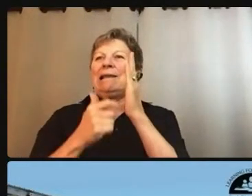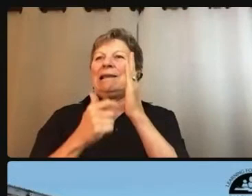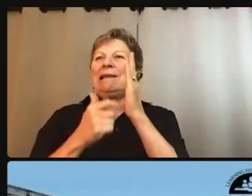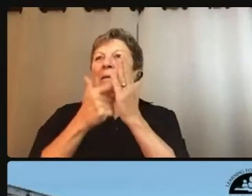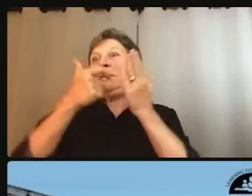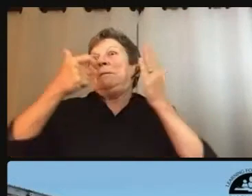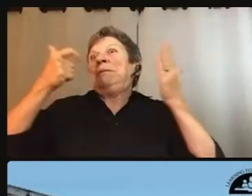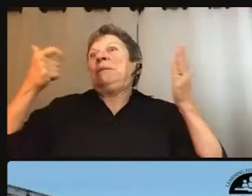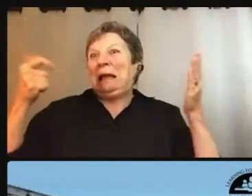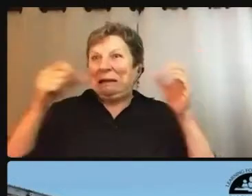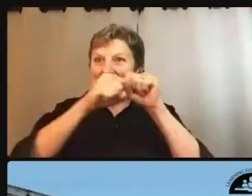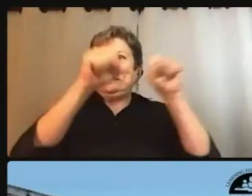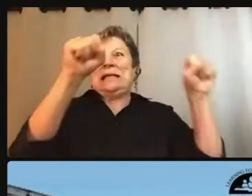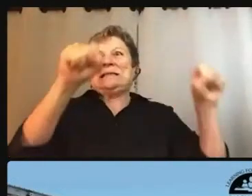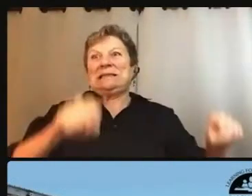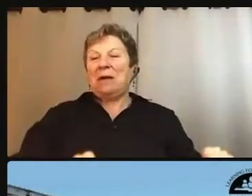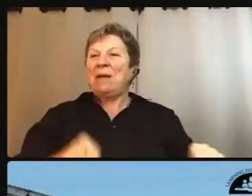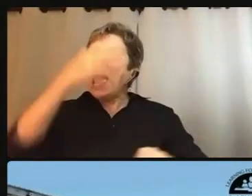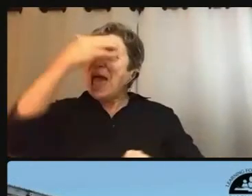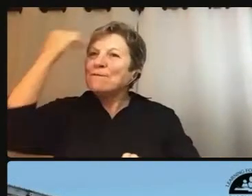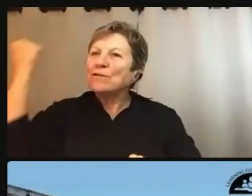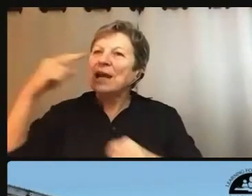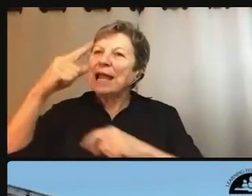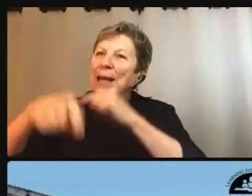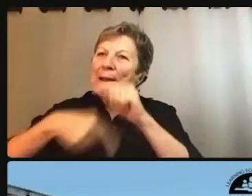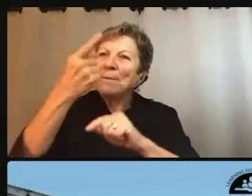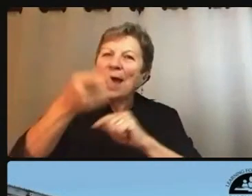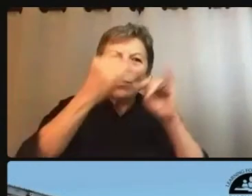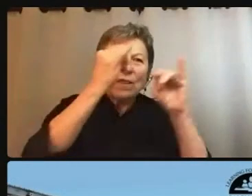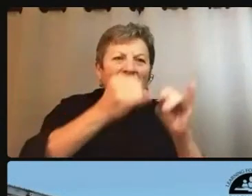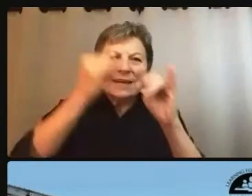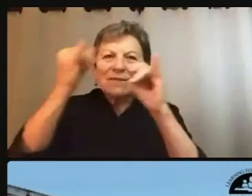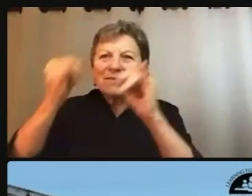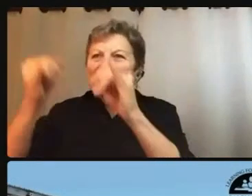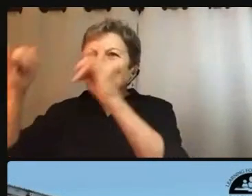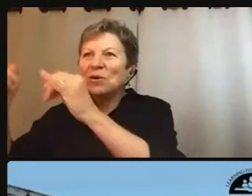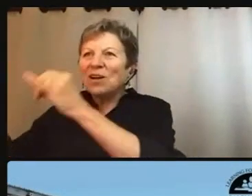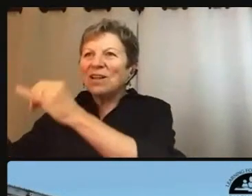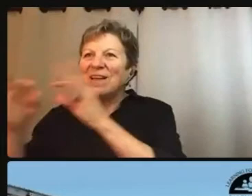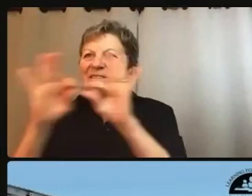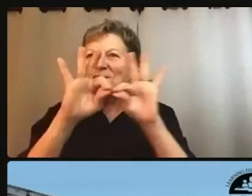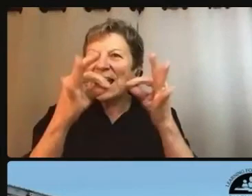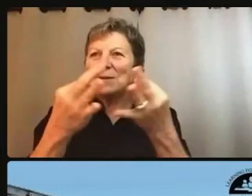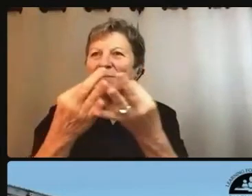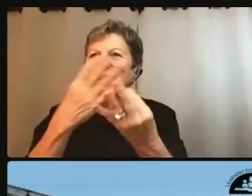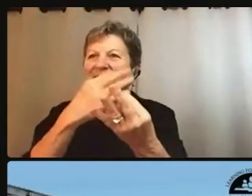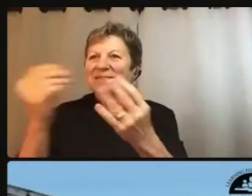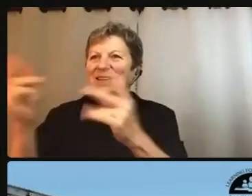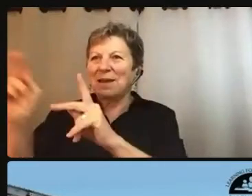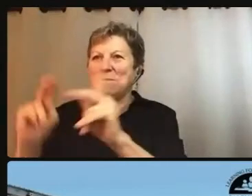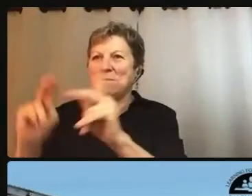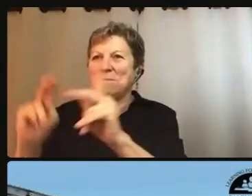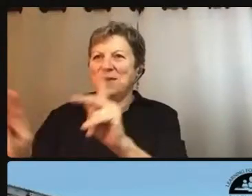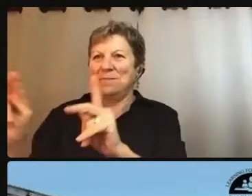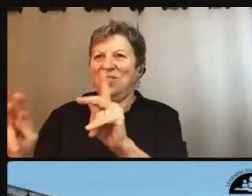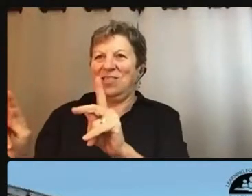EASY TO GET INVOLVED WITH